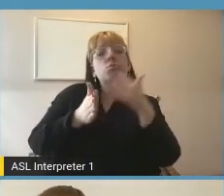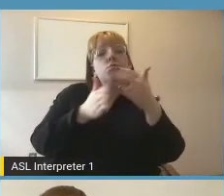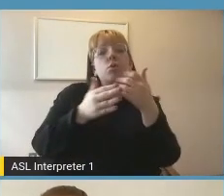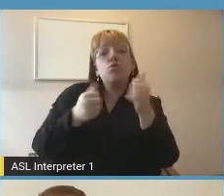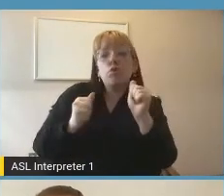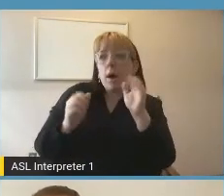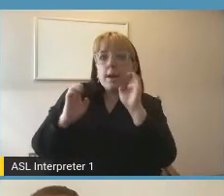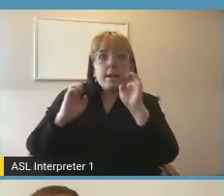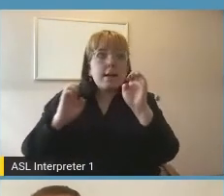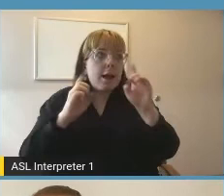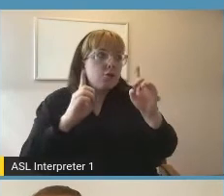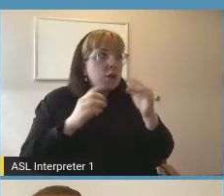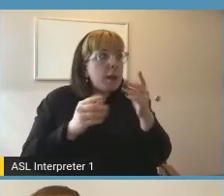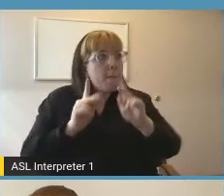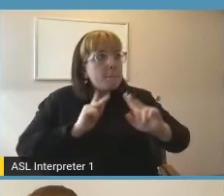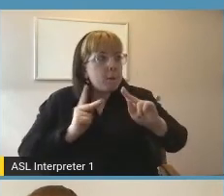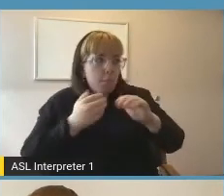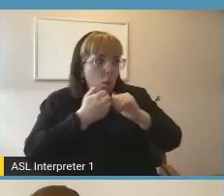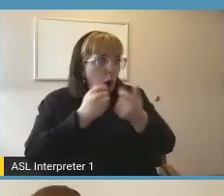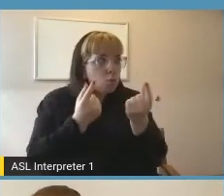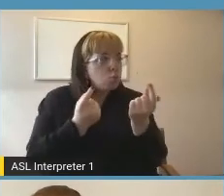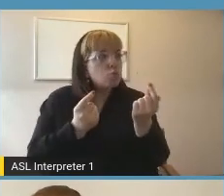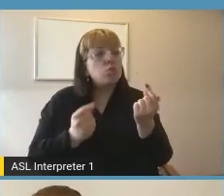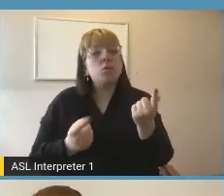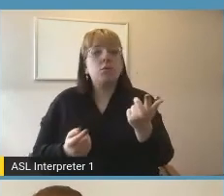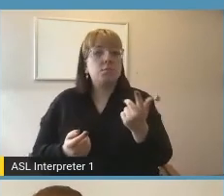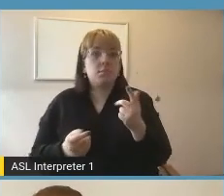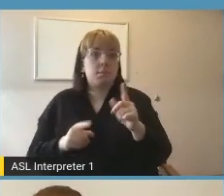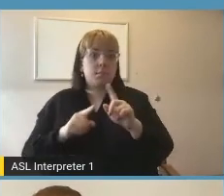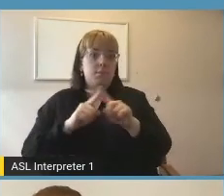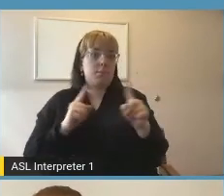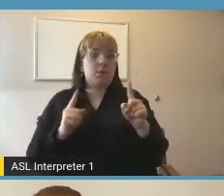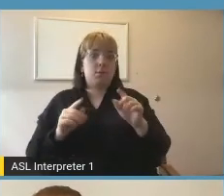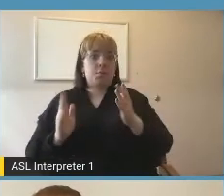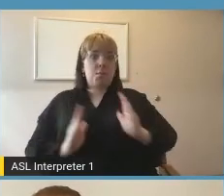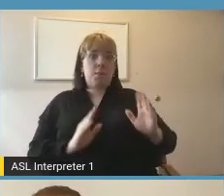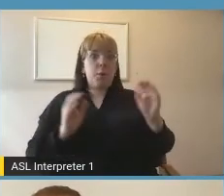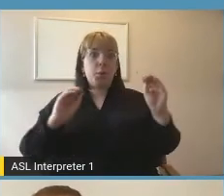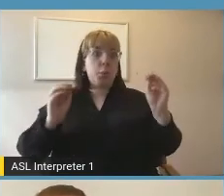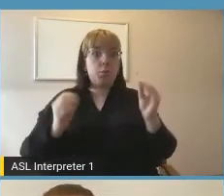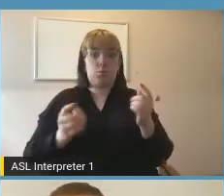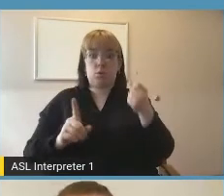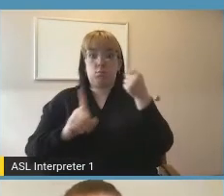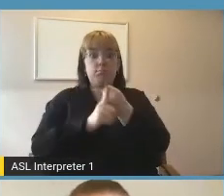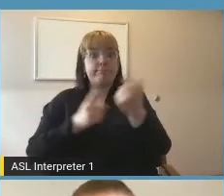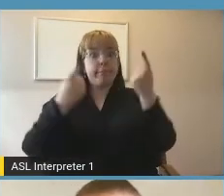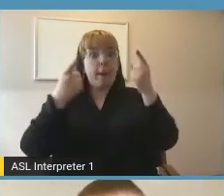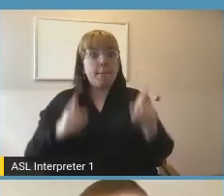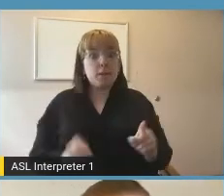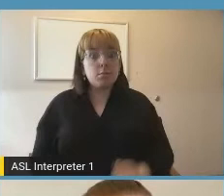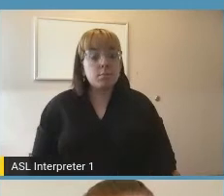all of this. Like we never planned for this. It just sort of happened.